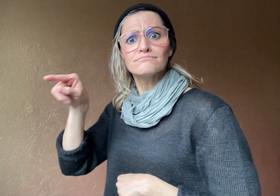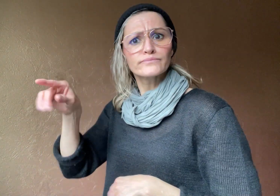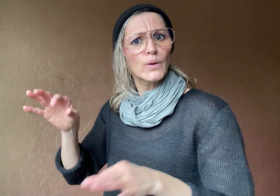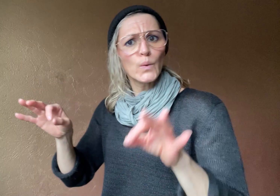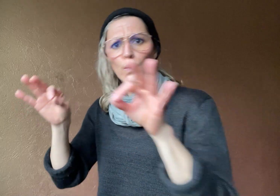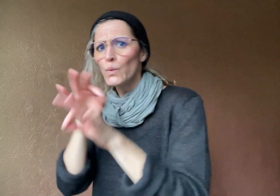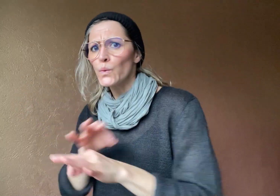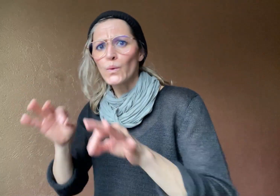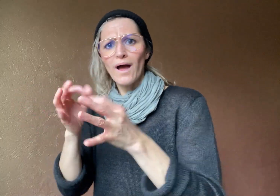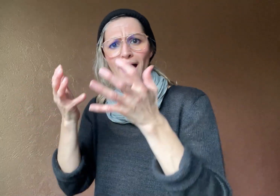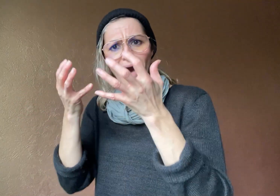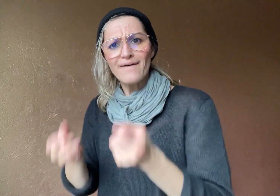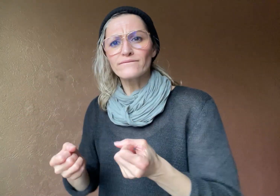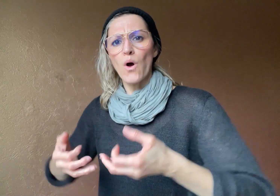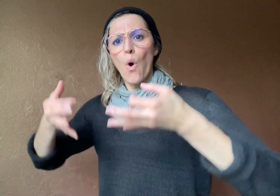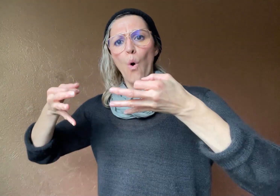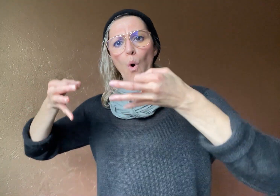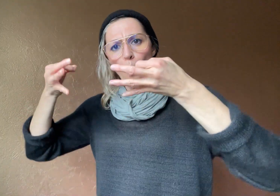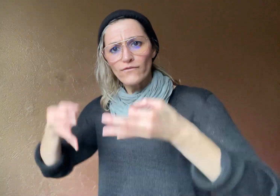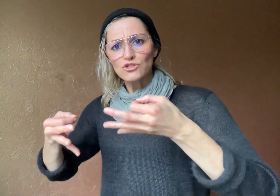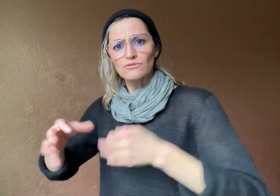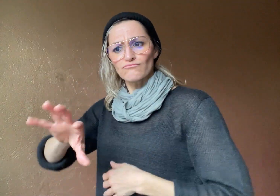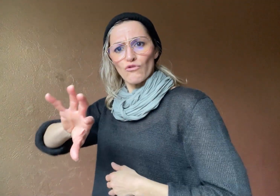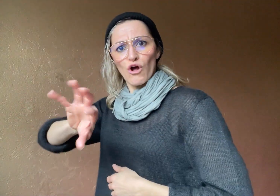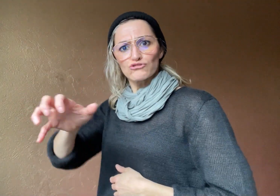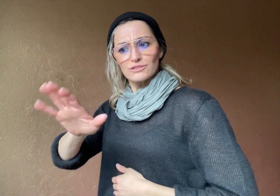Before this launch,